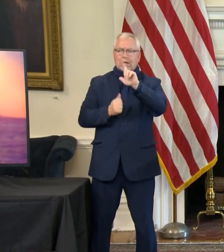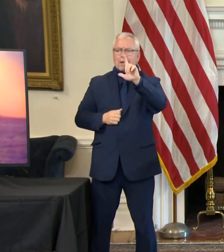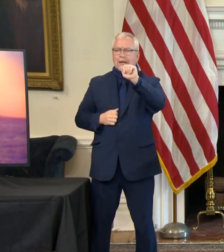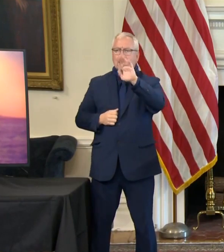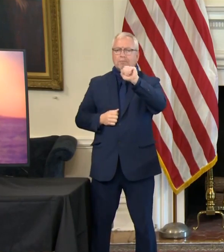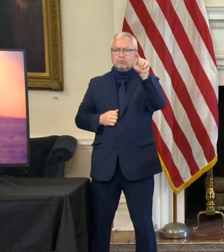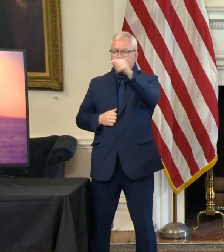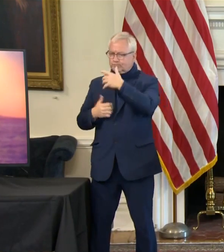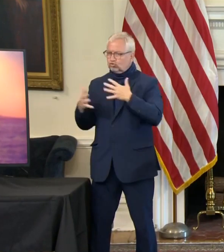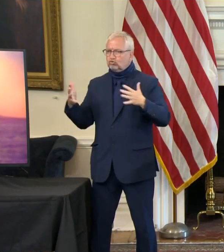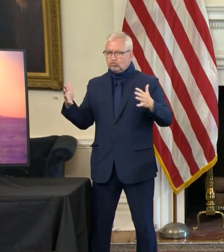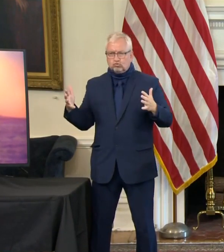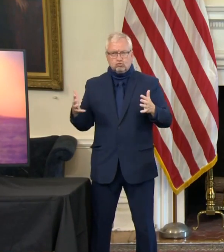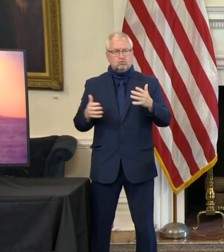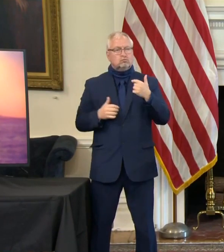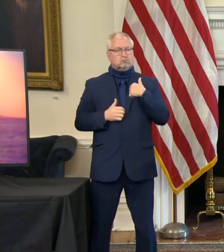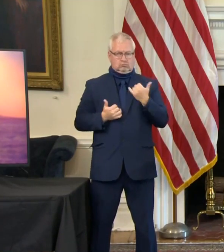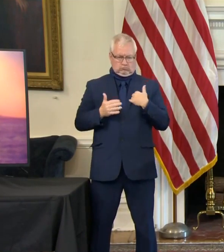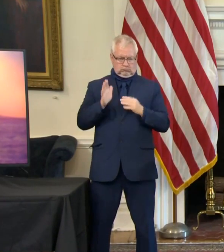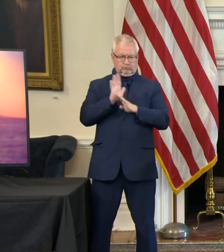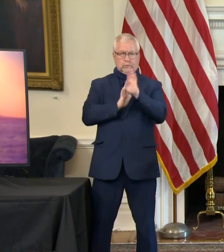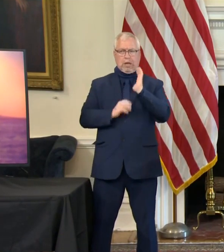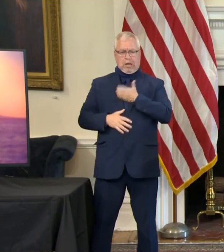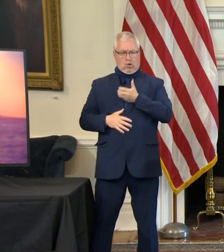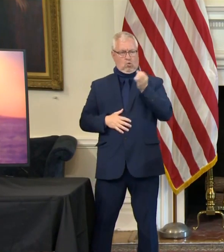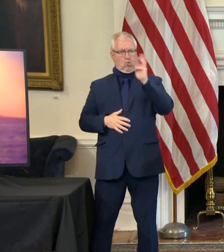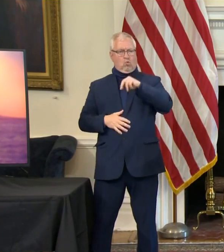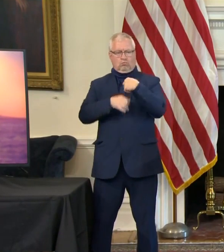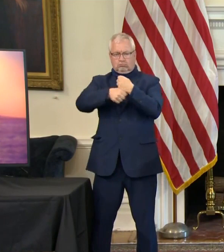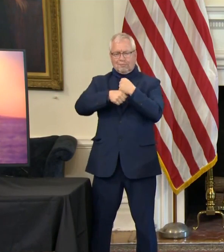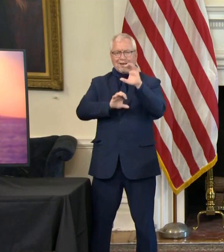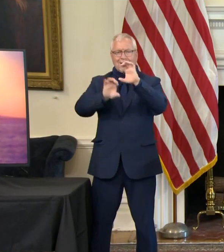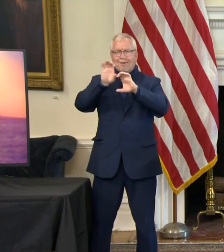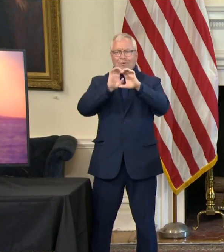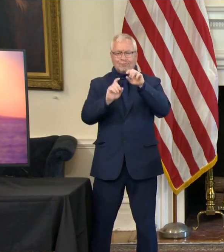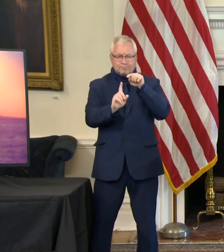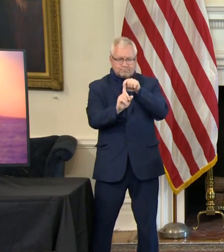TRANSPORT TUBES FROM THE FEDERAL GOVERNMENT, FINALLY. WE CREATED OUR OWN REAGENTS.